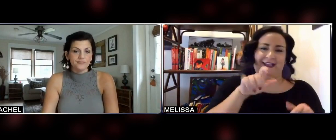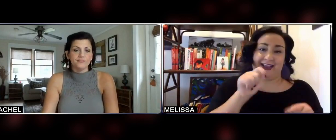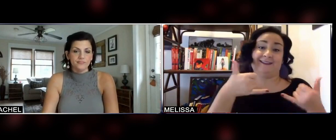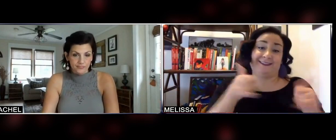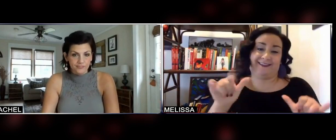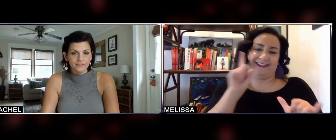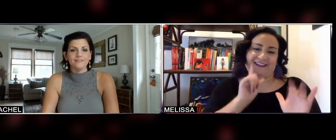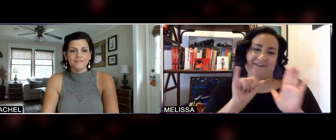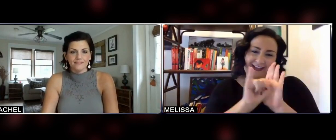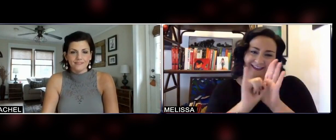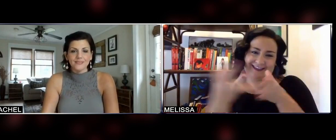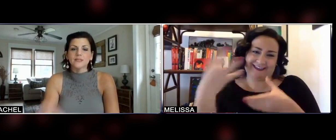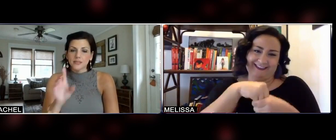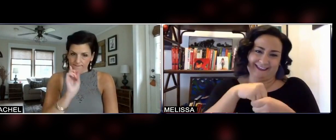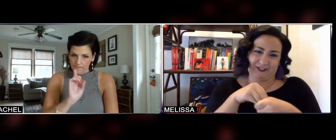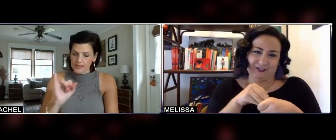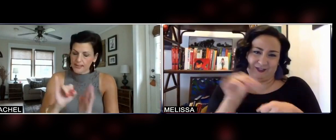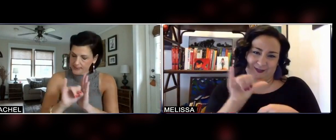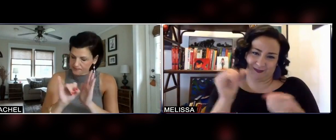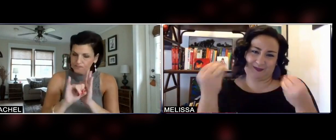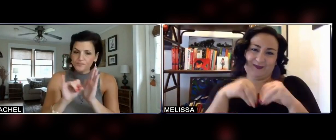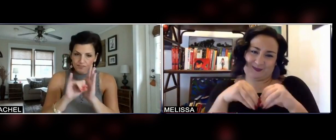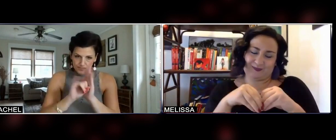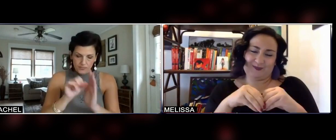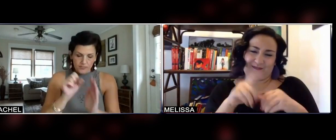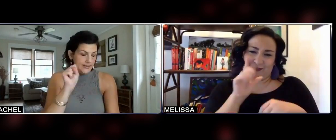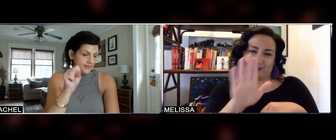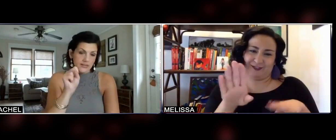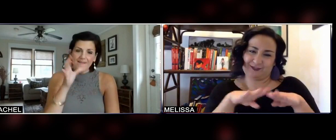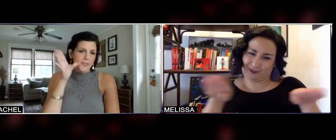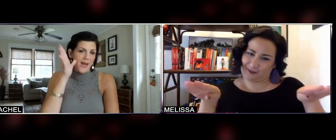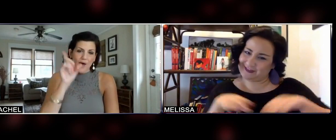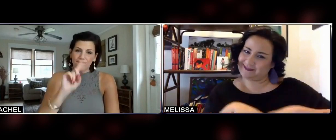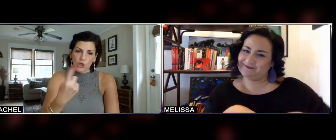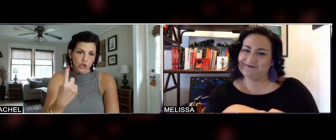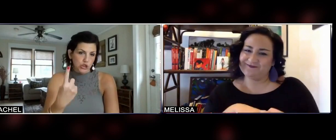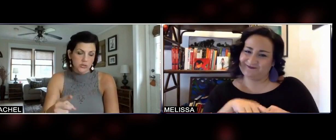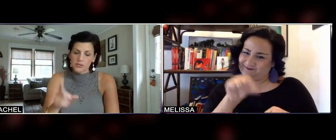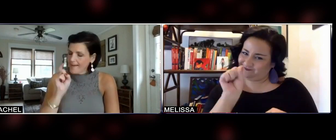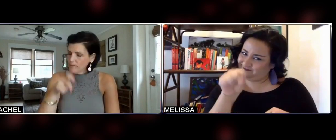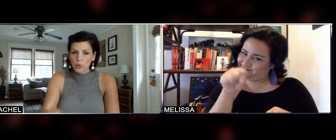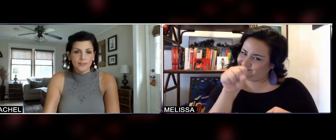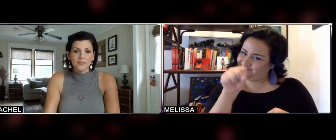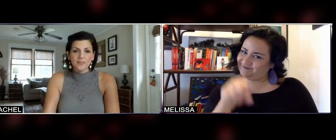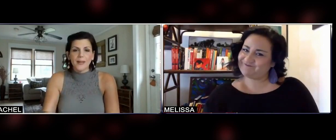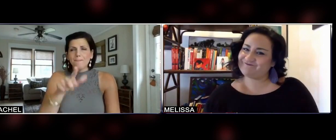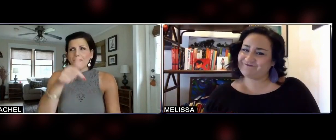and also have to take your deaf identity into consideration for the sake of your children. Yes, I'm a parent first. That's how it has to be.